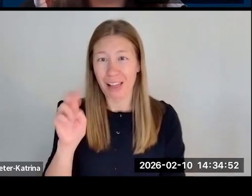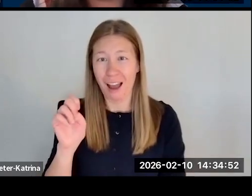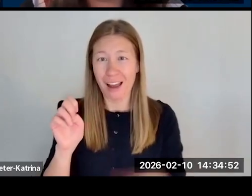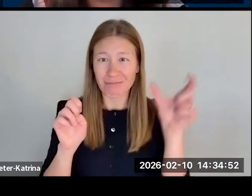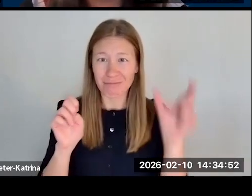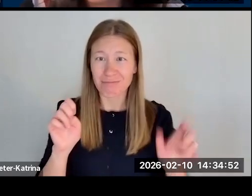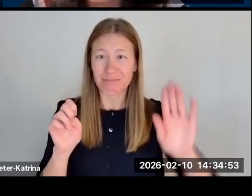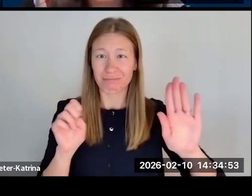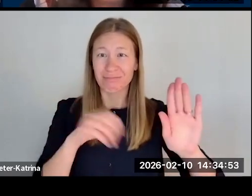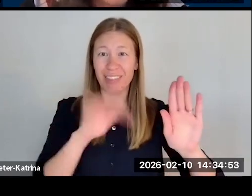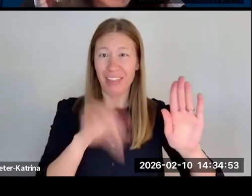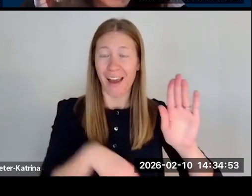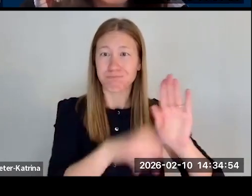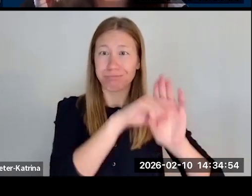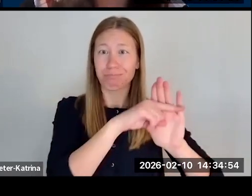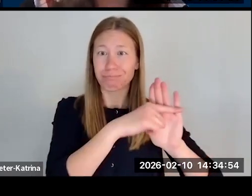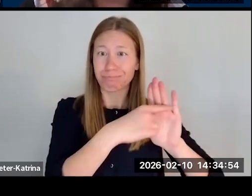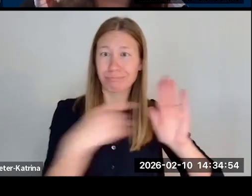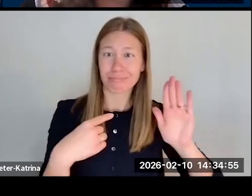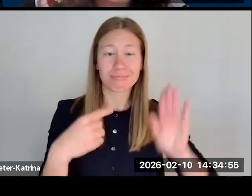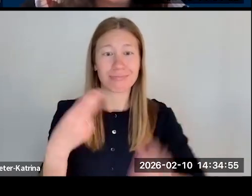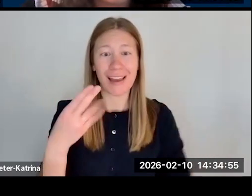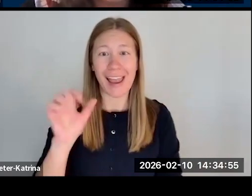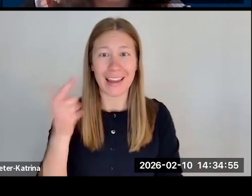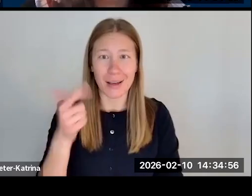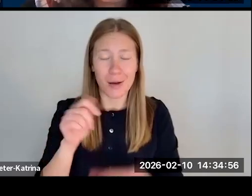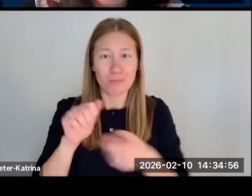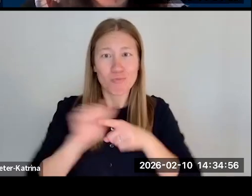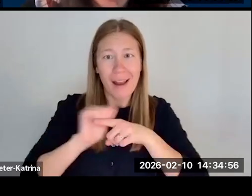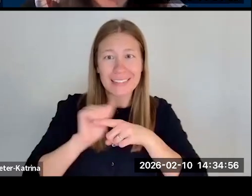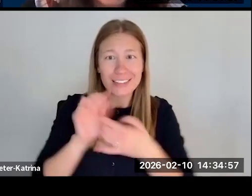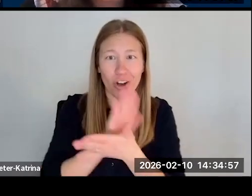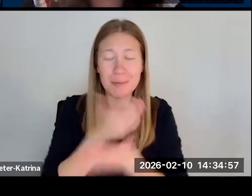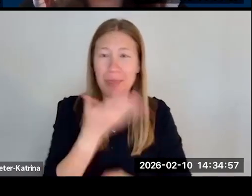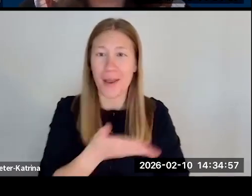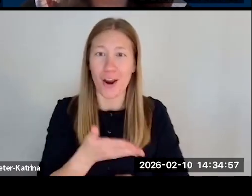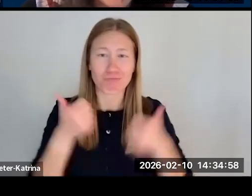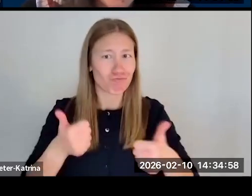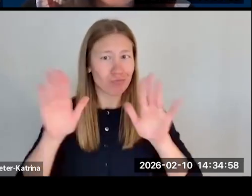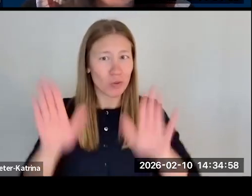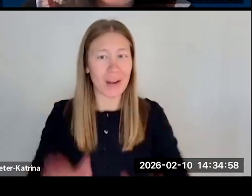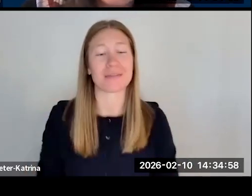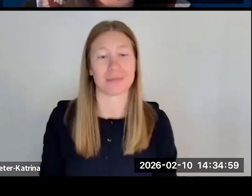So we know we did it correctly, so that's great. However, I had made a bunch